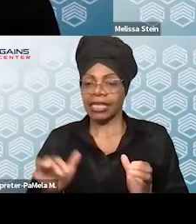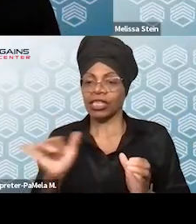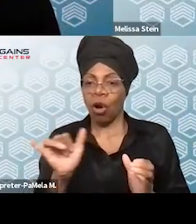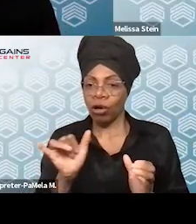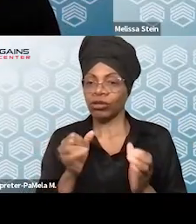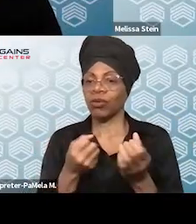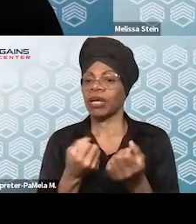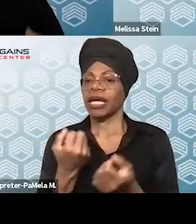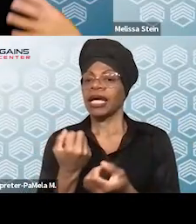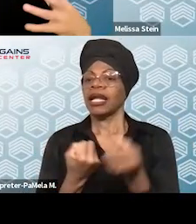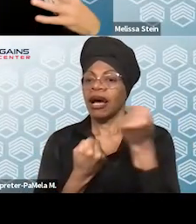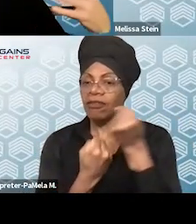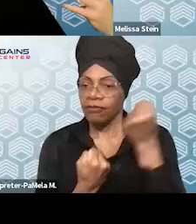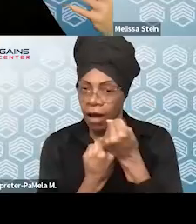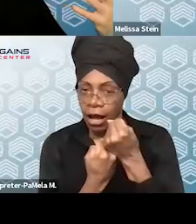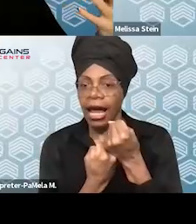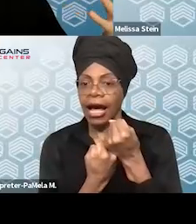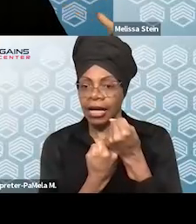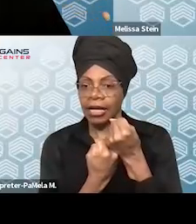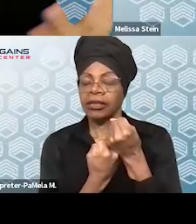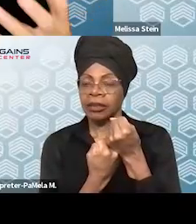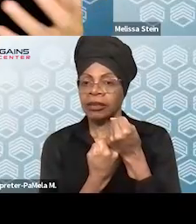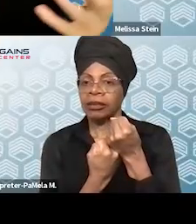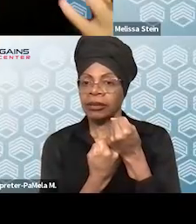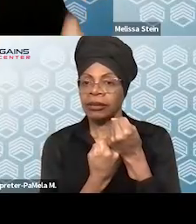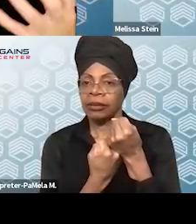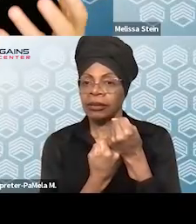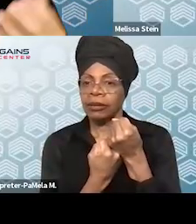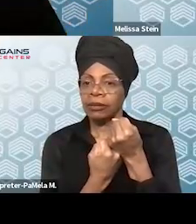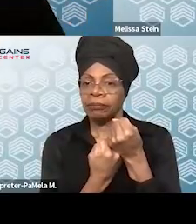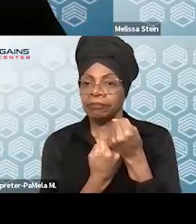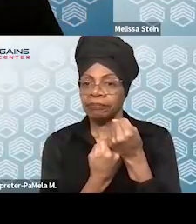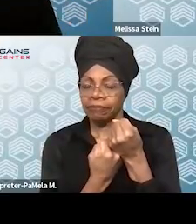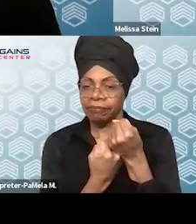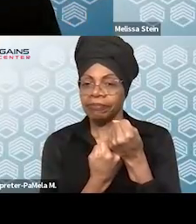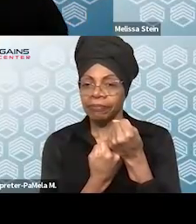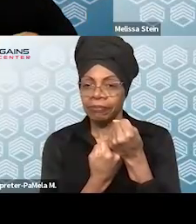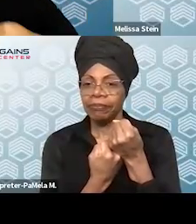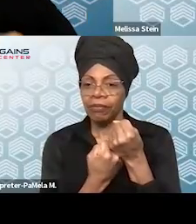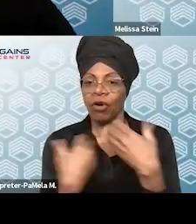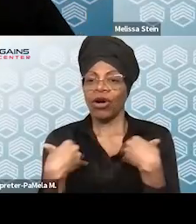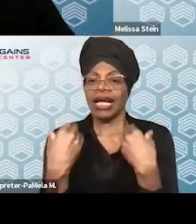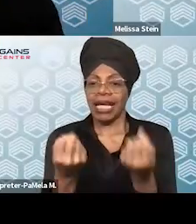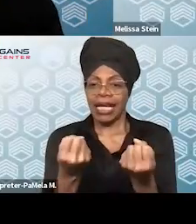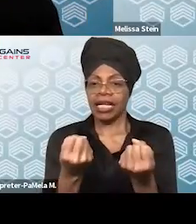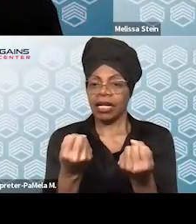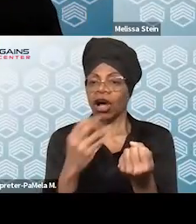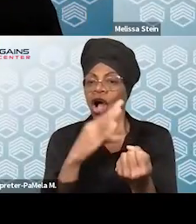and a healer, a co-healer, versus just somebody in authority.